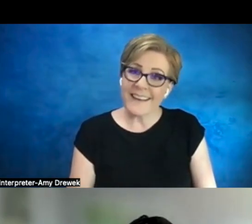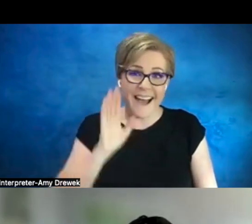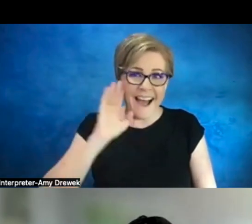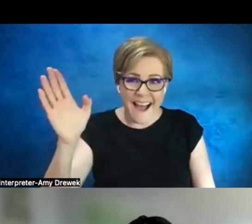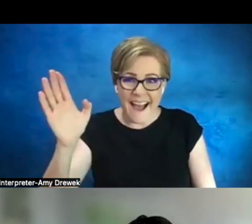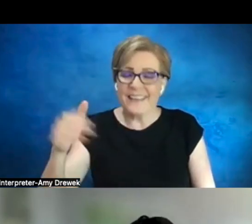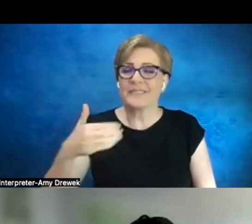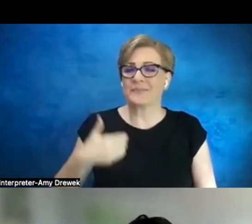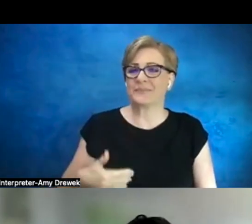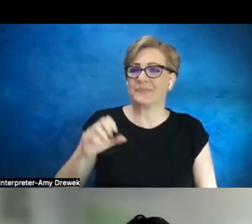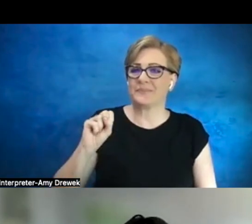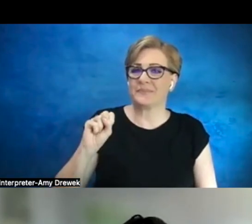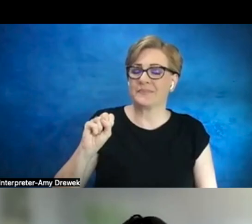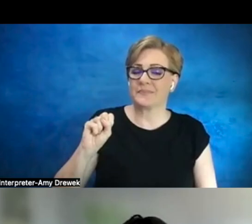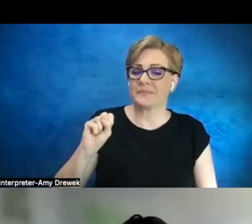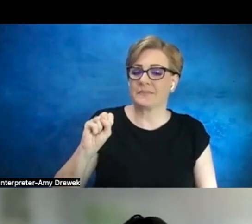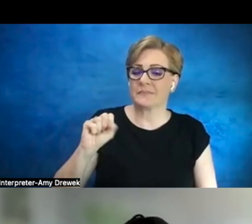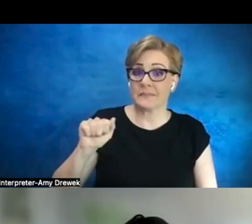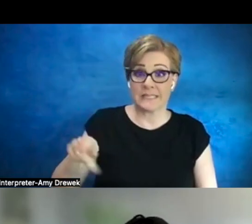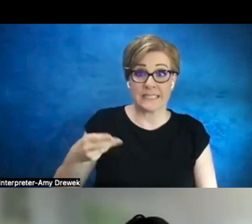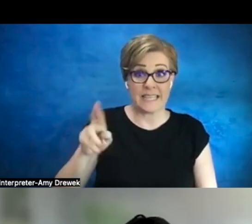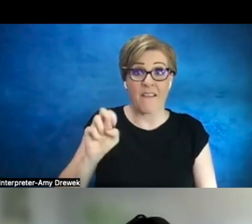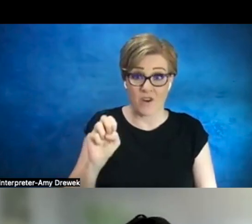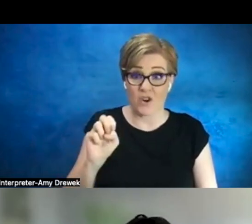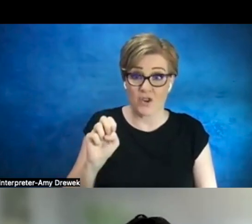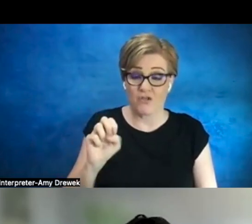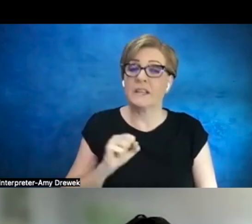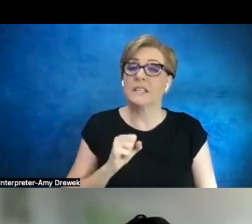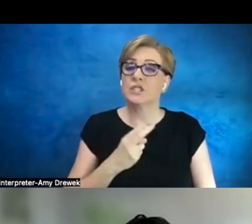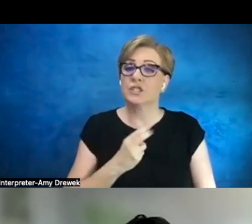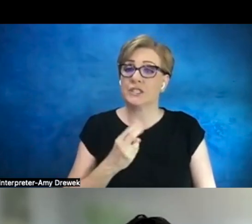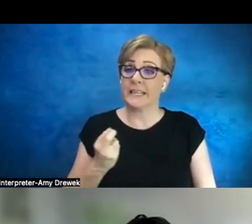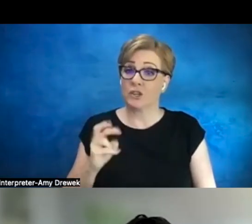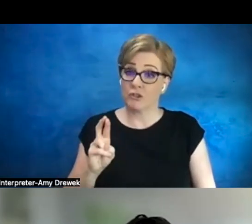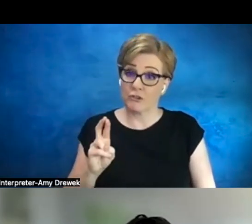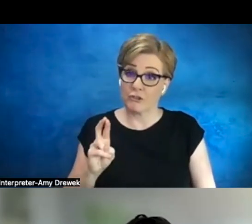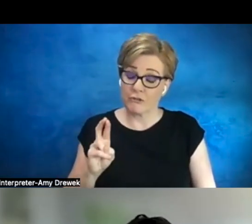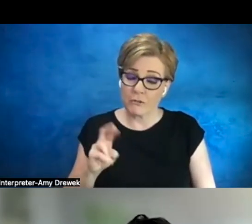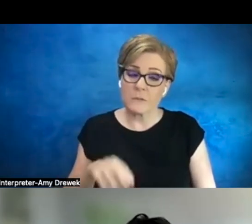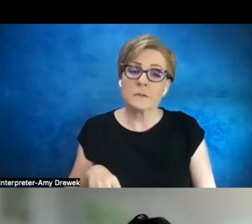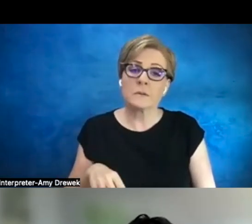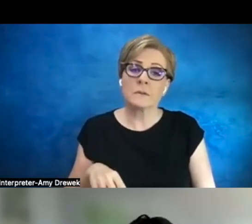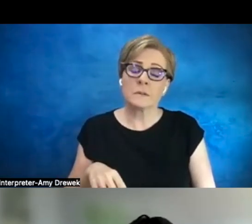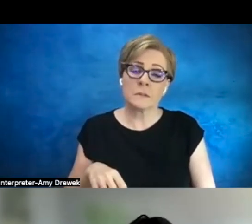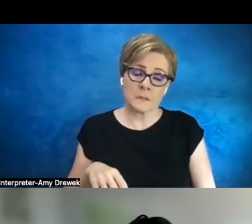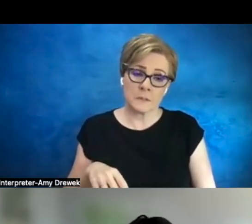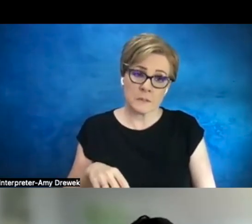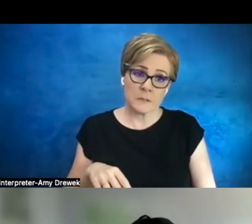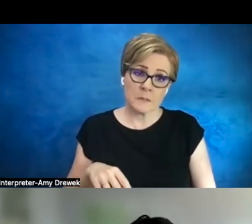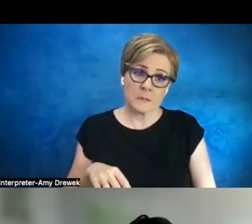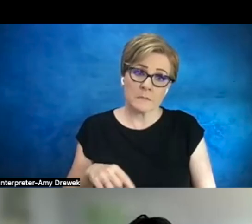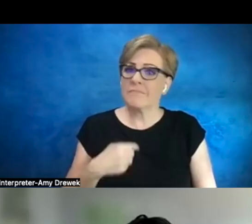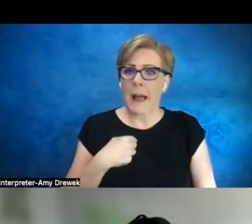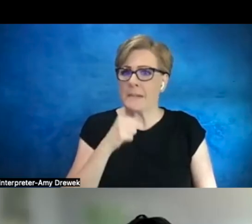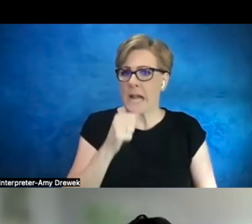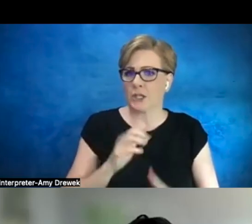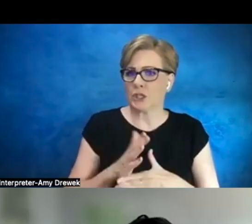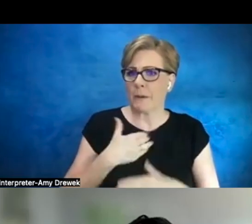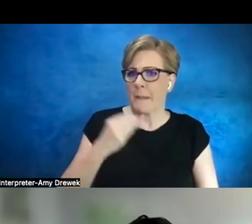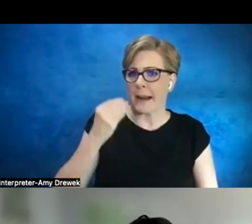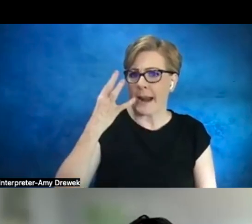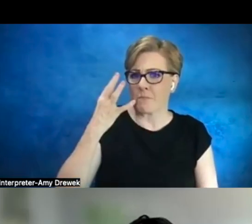my name is Saphire. I use she/her pronouns. I do not have my camera on, but if you need,